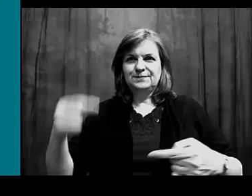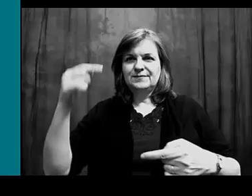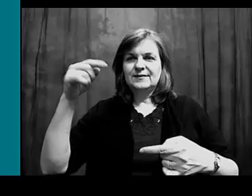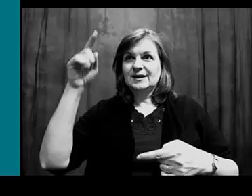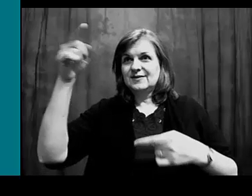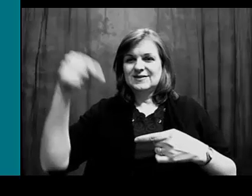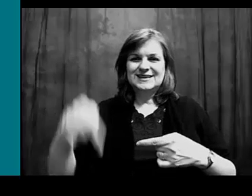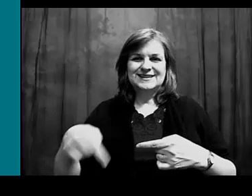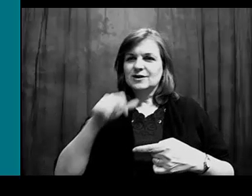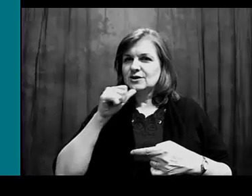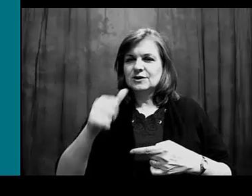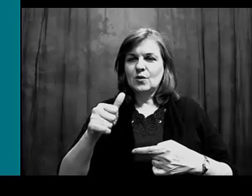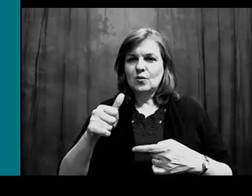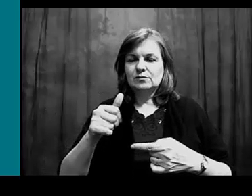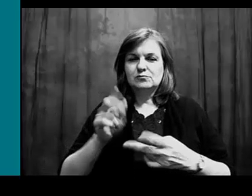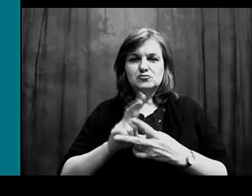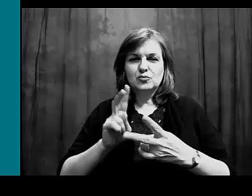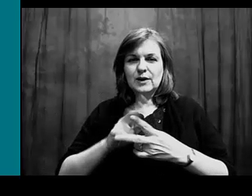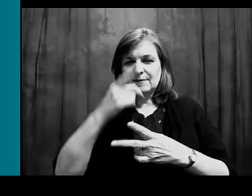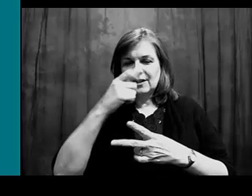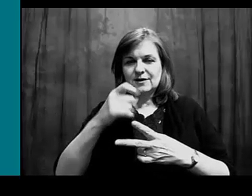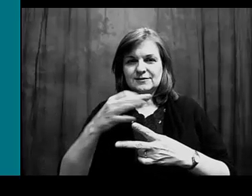don't interbreed because of spatial issues